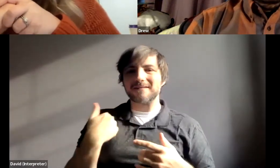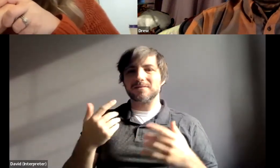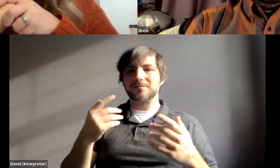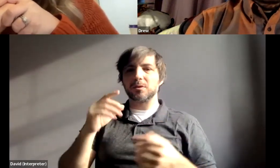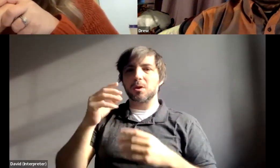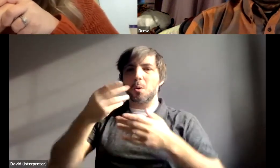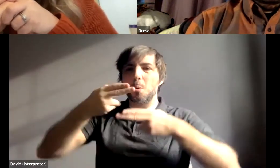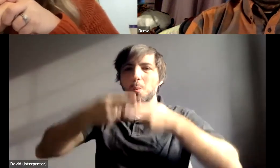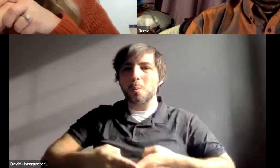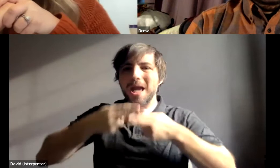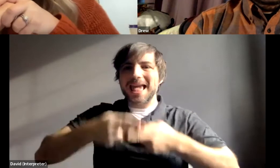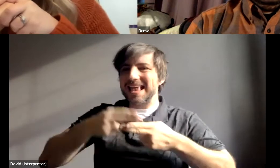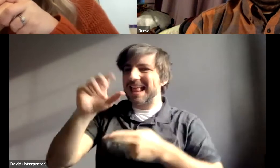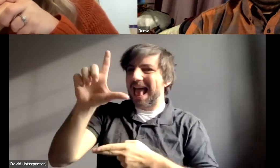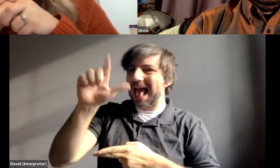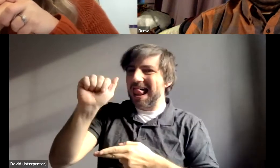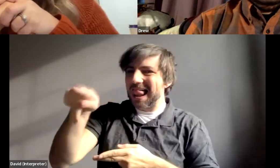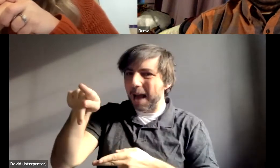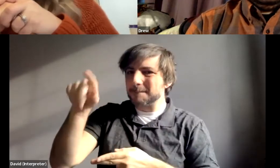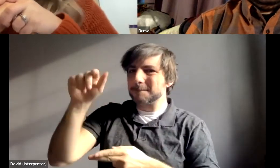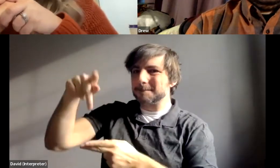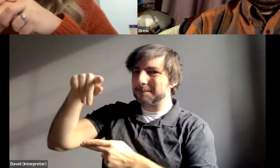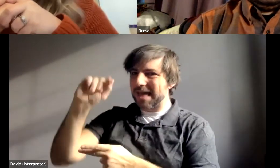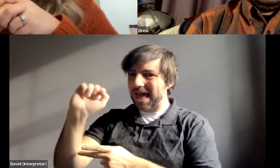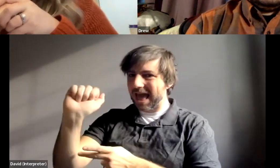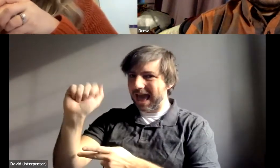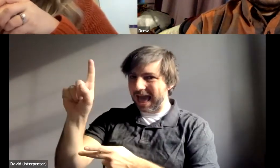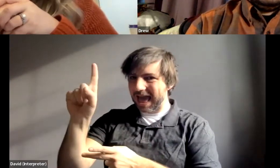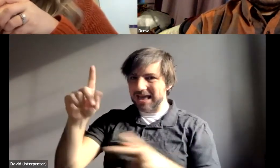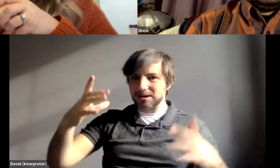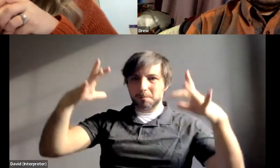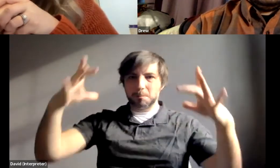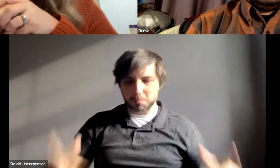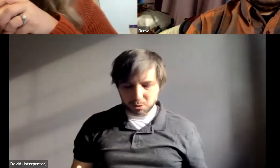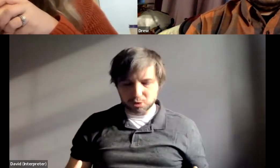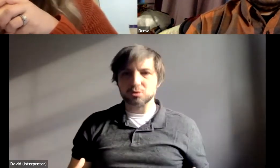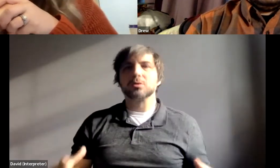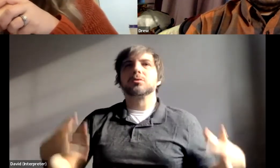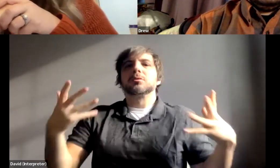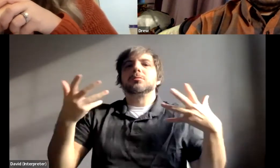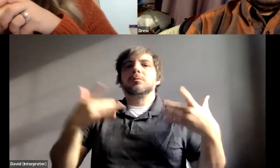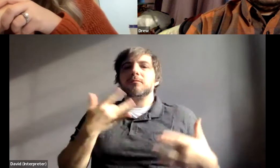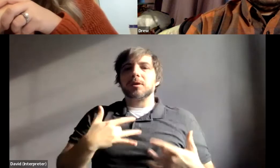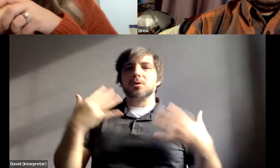calm to the guests. In addition, with culture city we have signage in the venue to